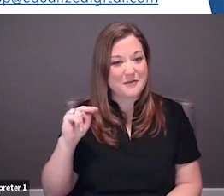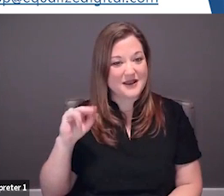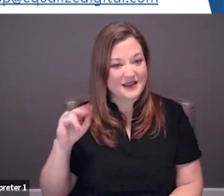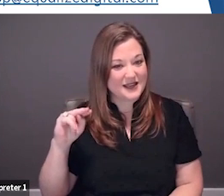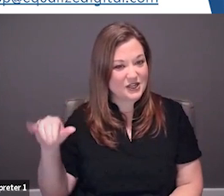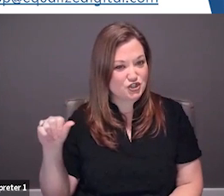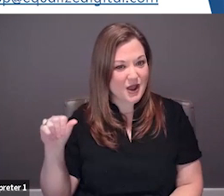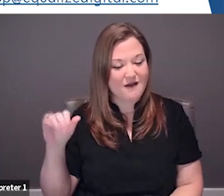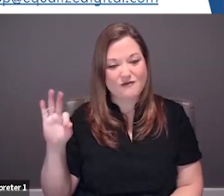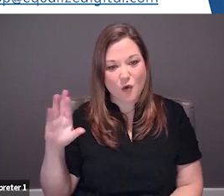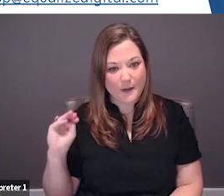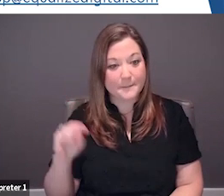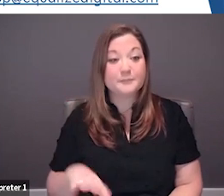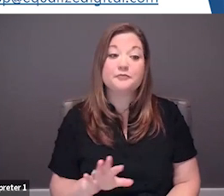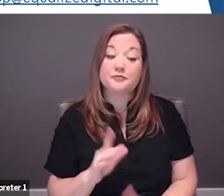I have a few announcements that I want to share.